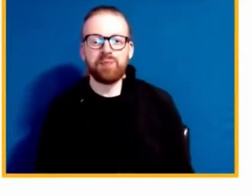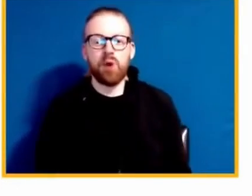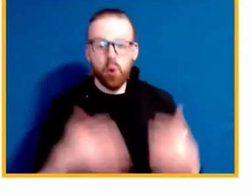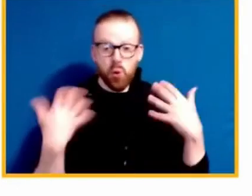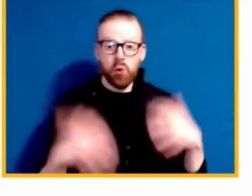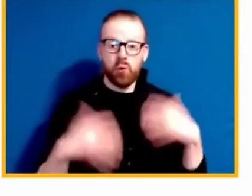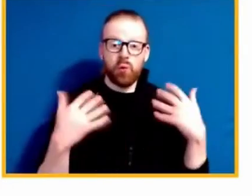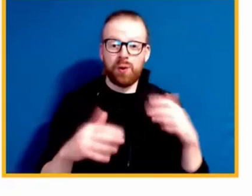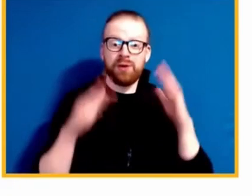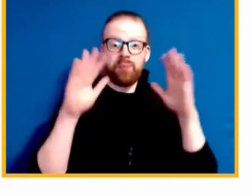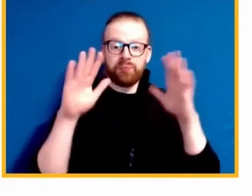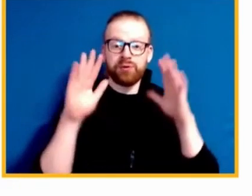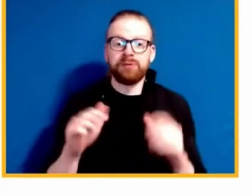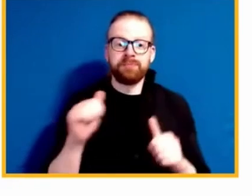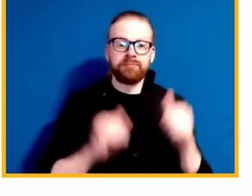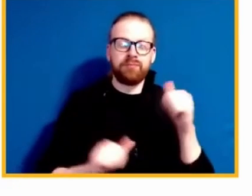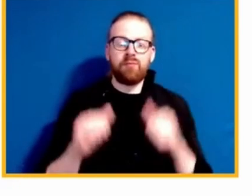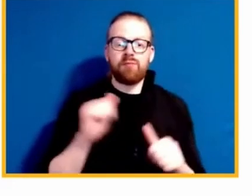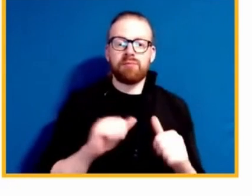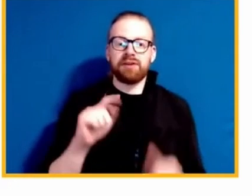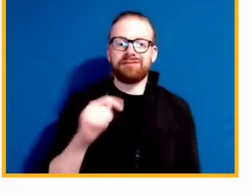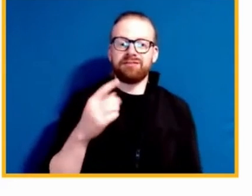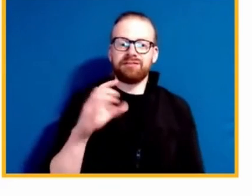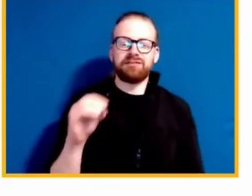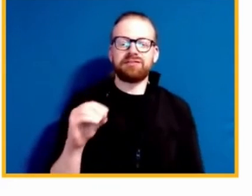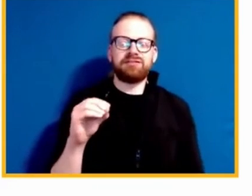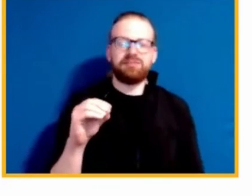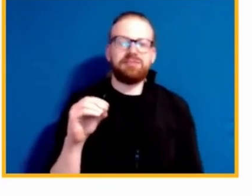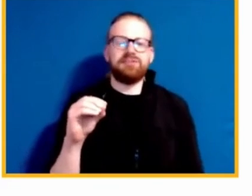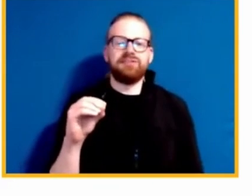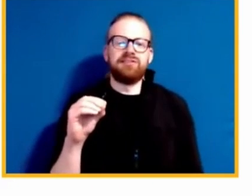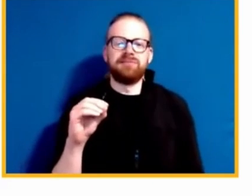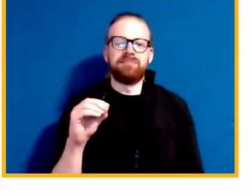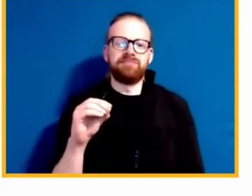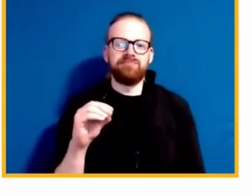[Zeke] Wow, what a wonderful performance by Tempo. Very calm and collected and very